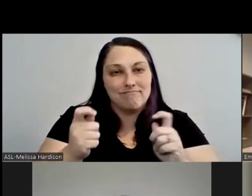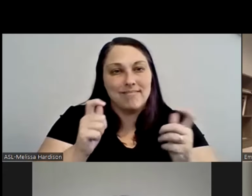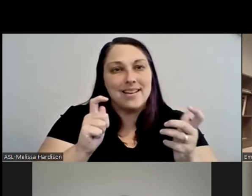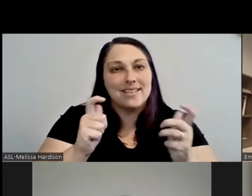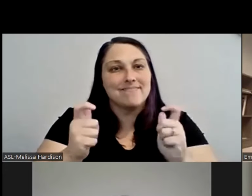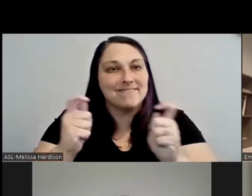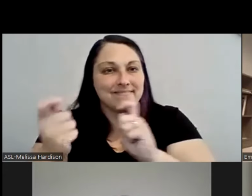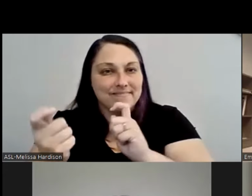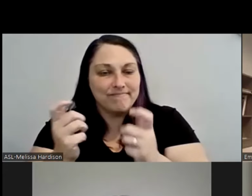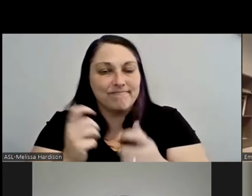Next slide.